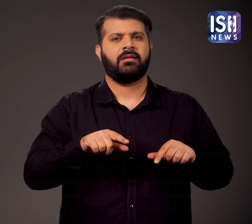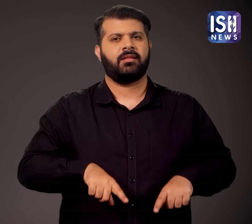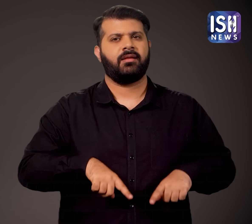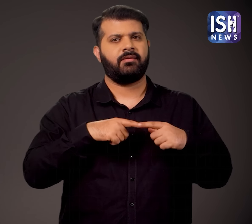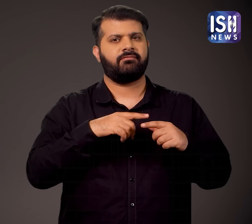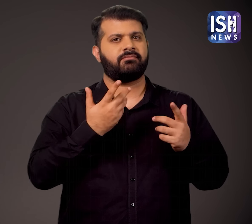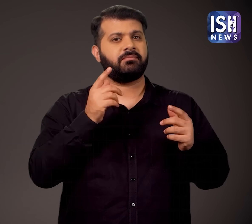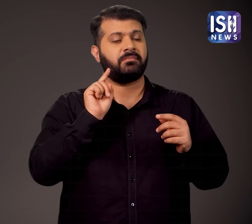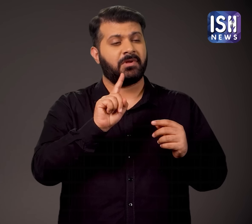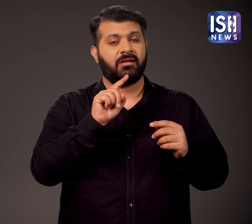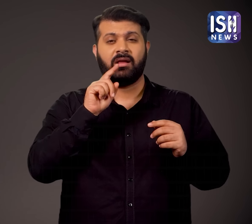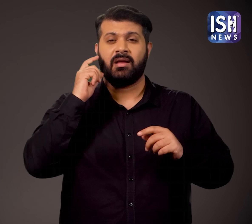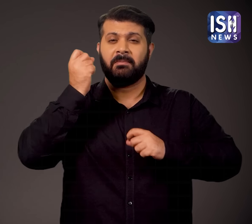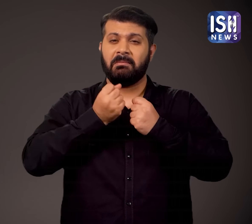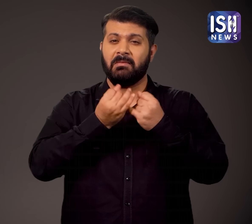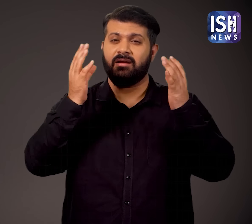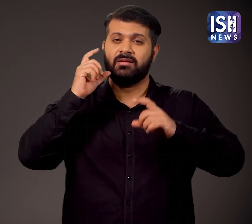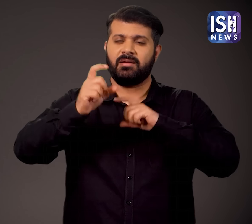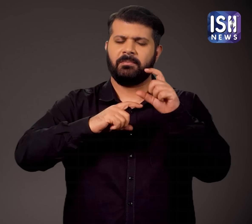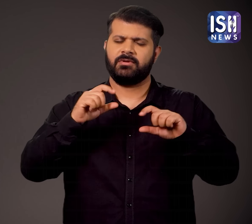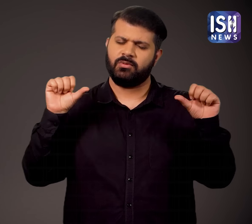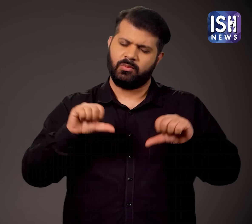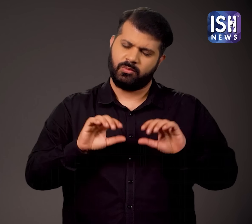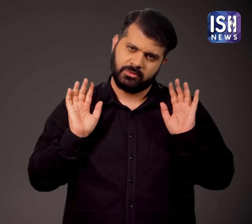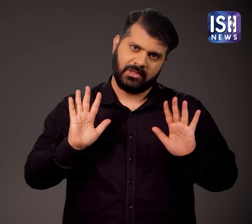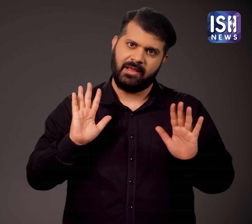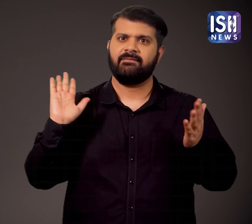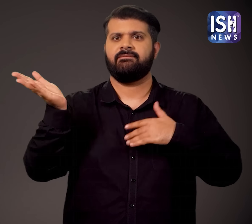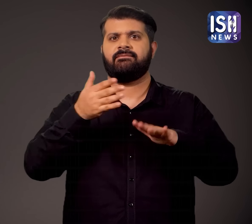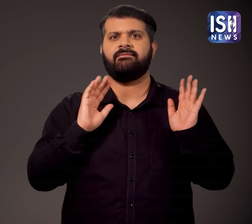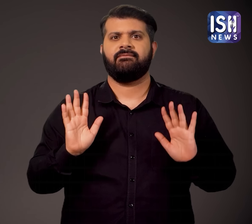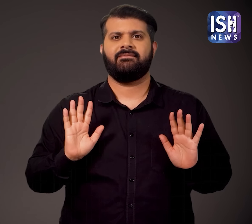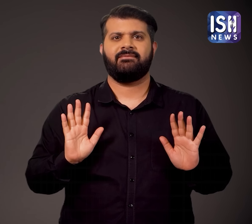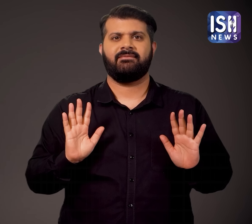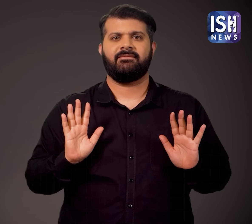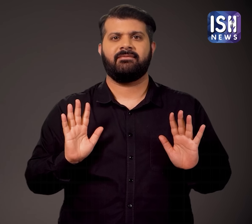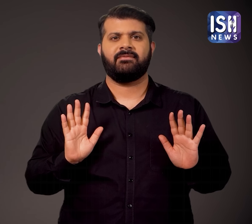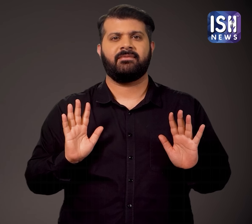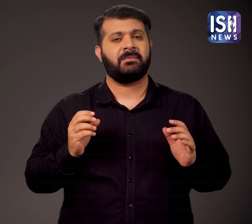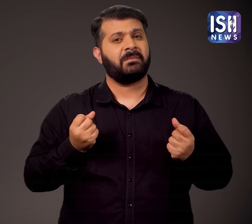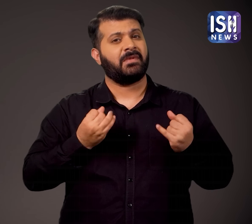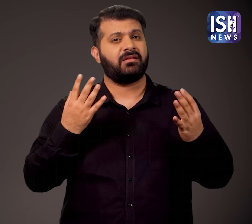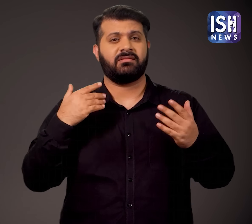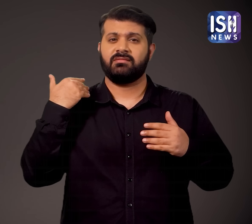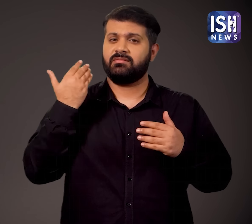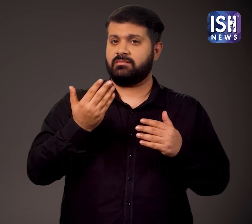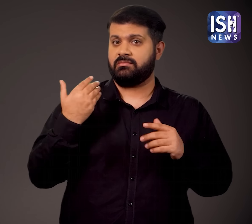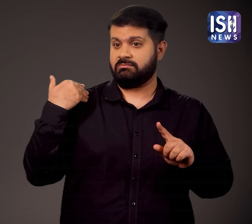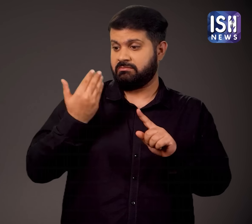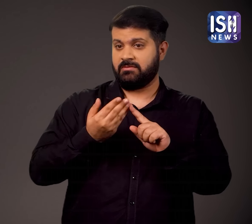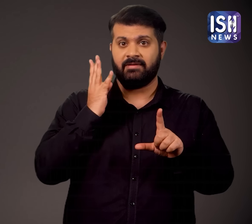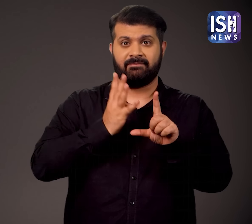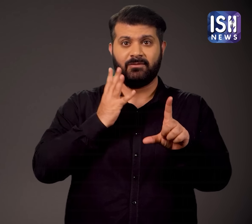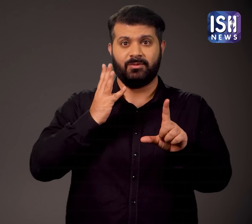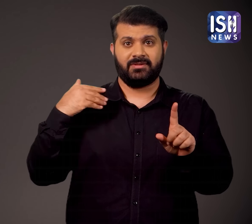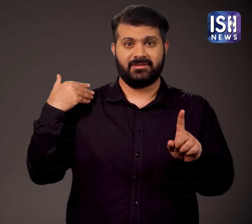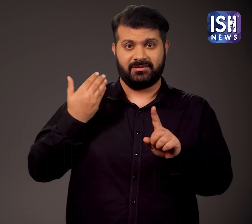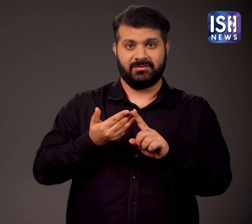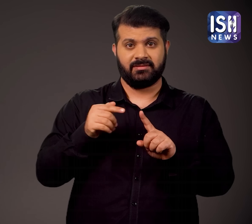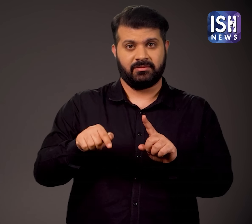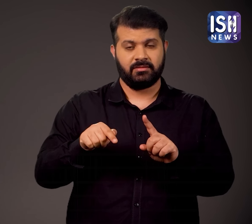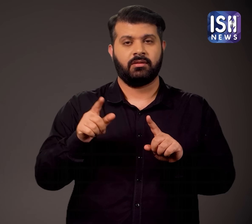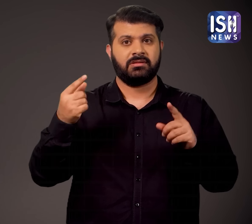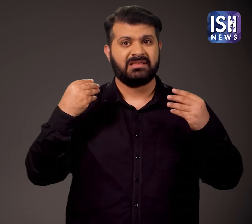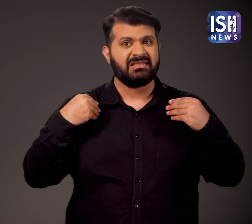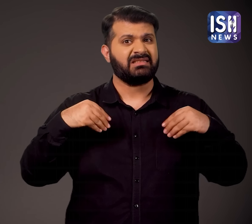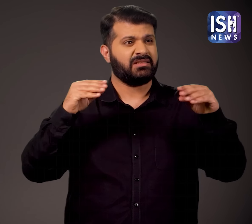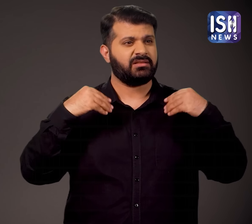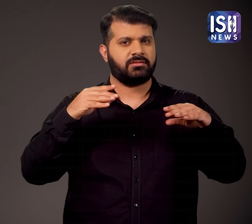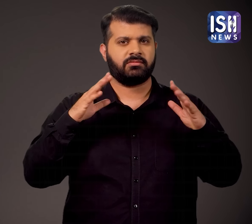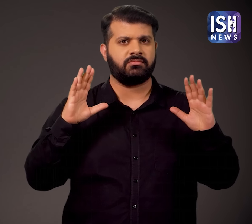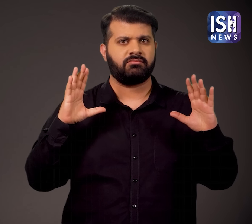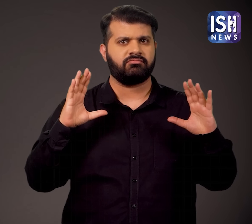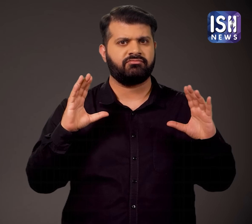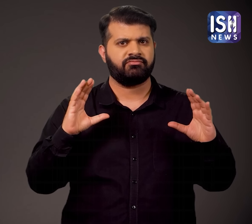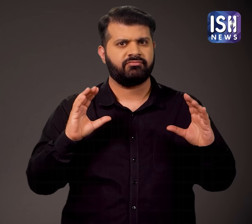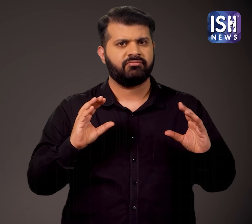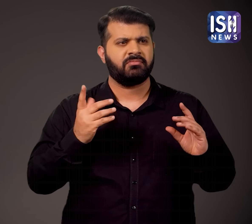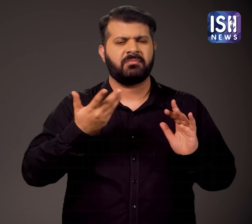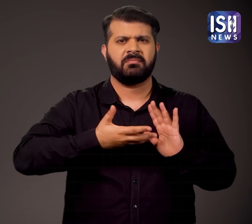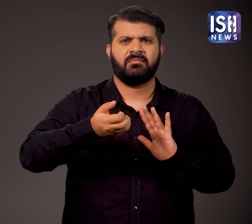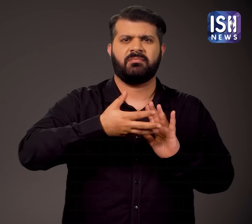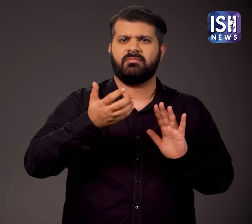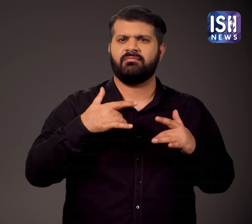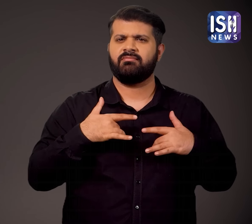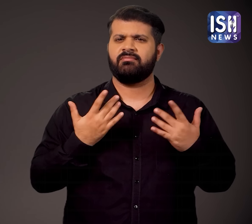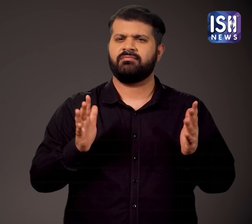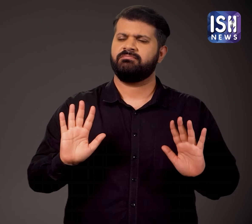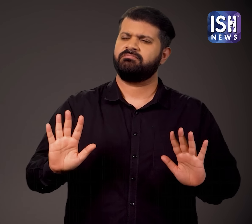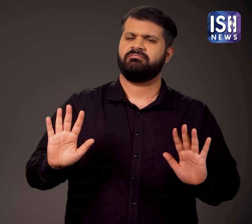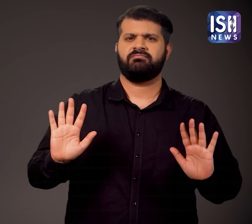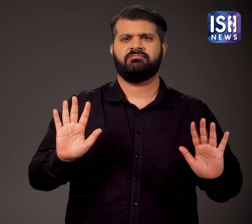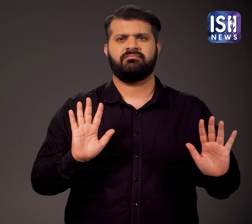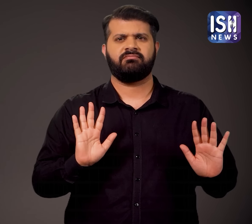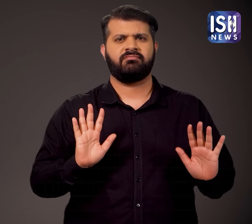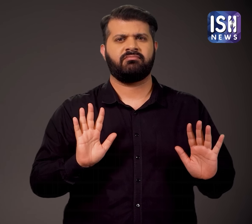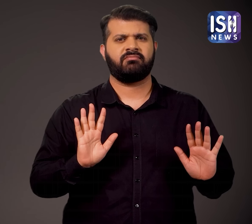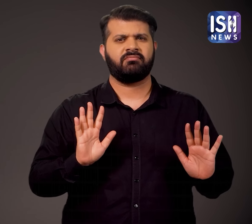Many alcohol companies have struggled over the past four years due to declining sales and fewer buyers.